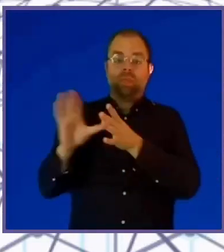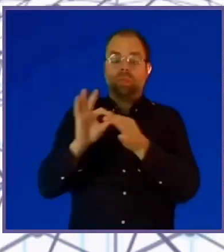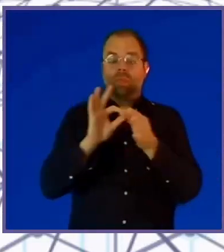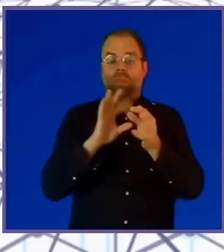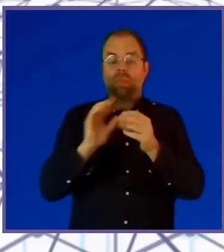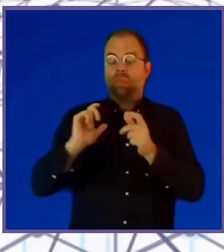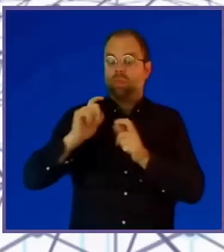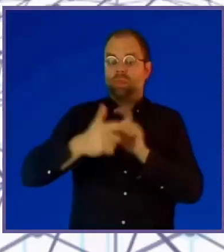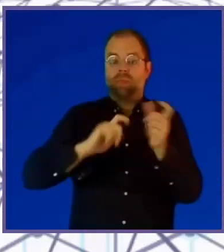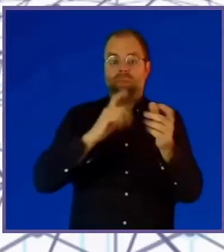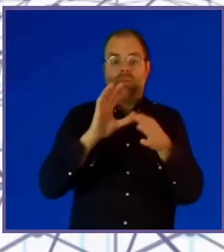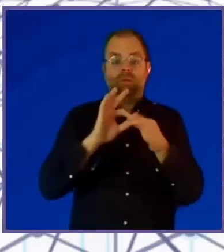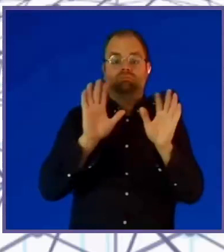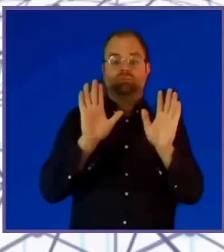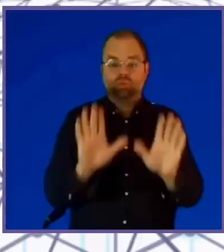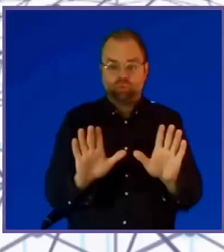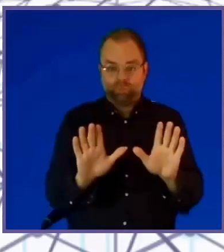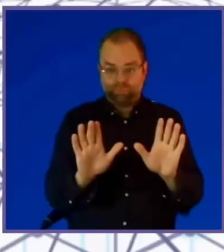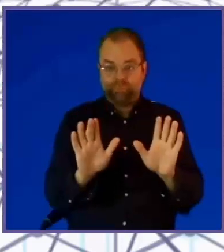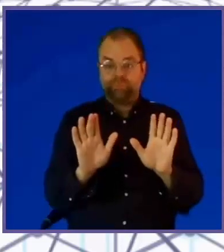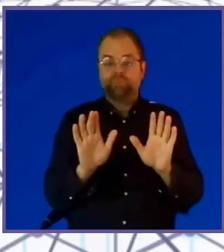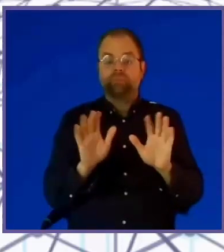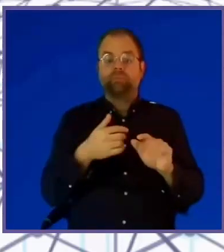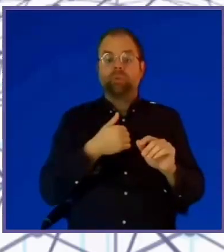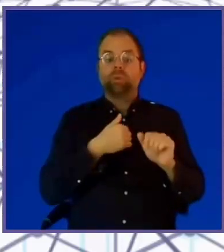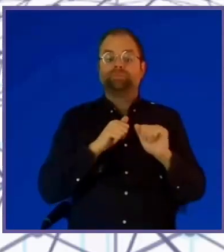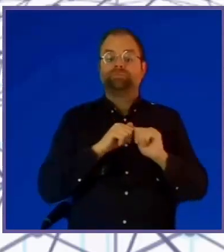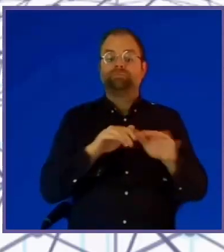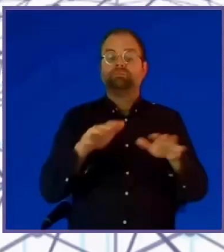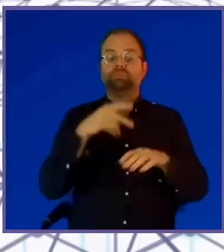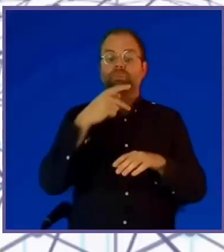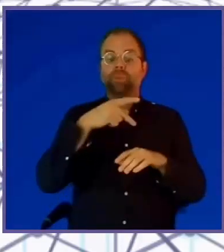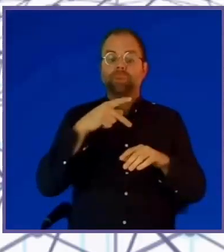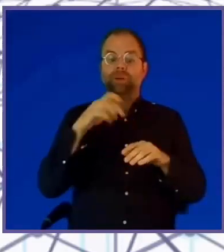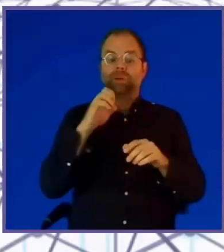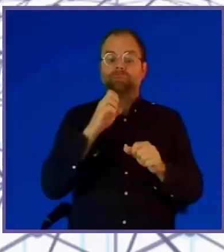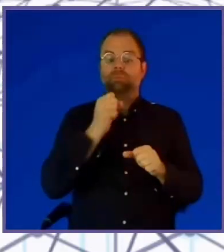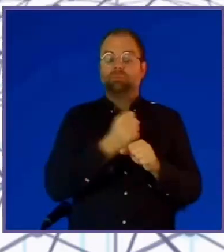So we did that through the fusion of noble digital manufacturing and conventional manufacturing